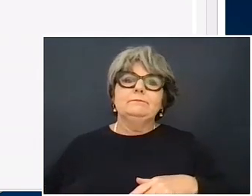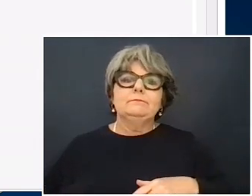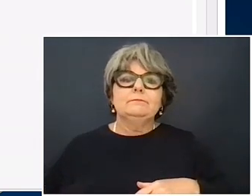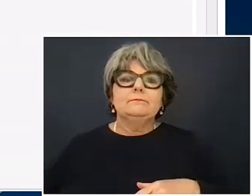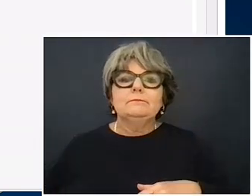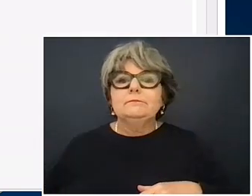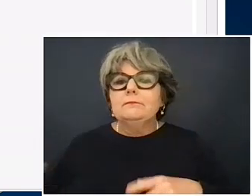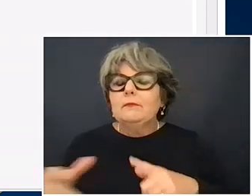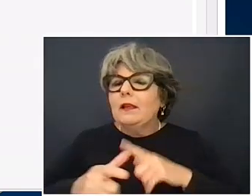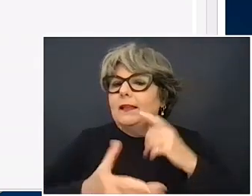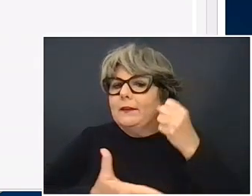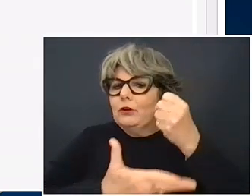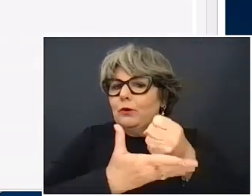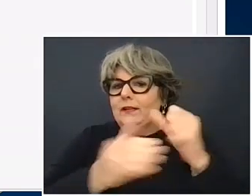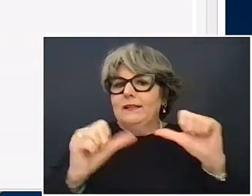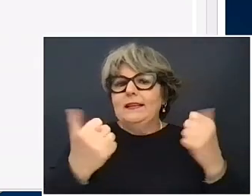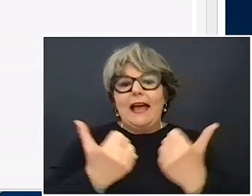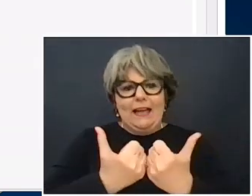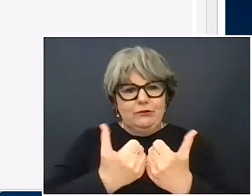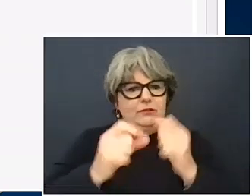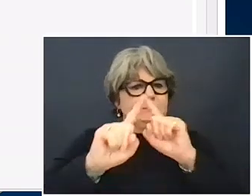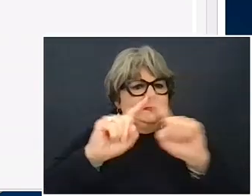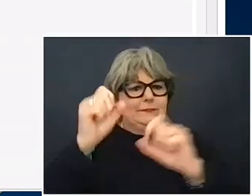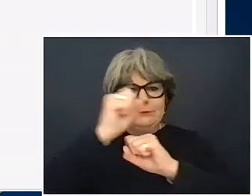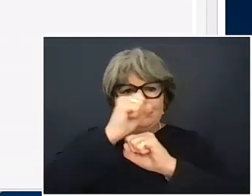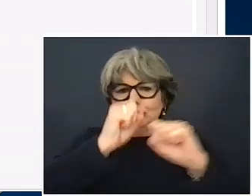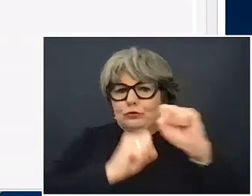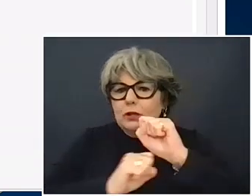agencies, different structures, in order